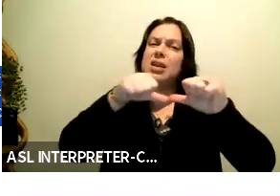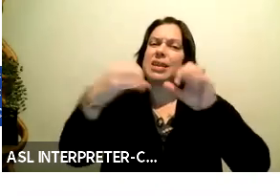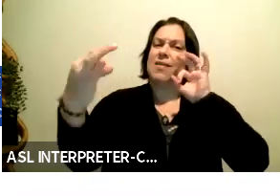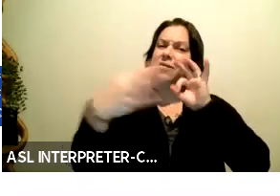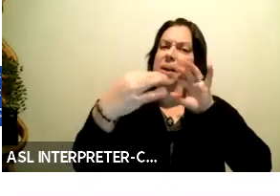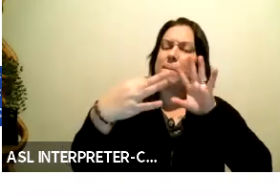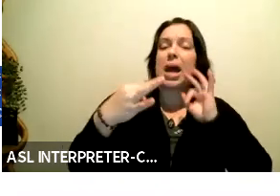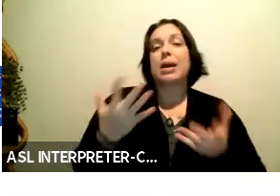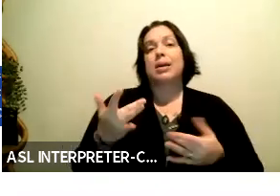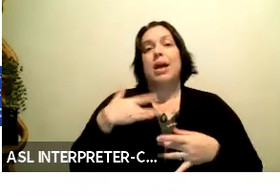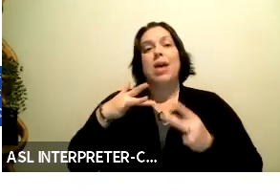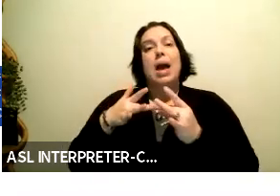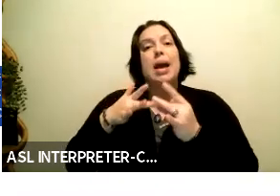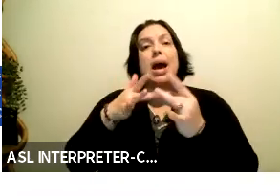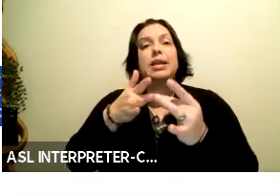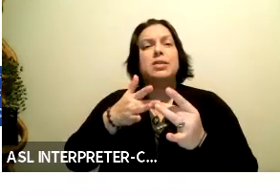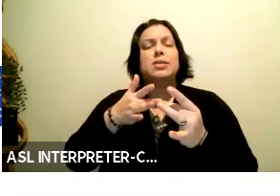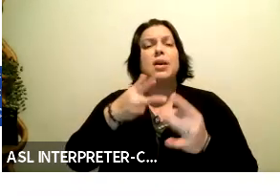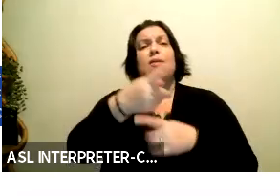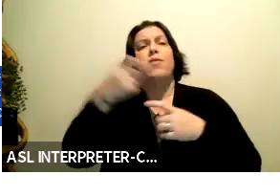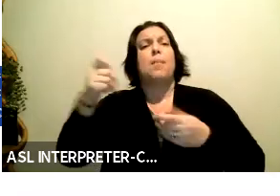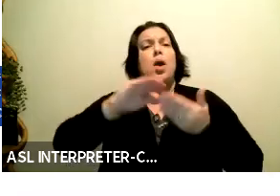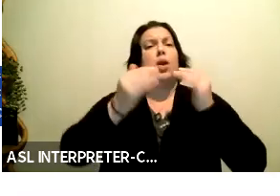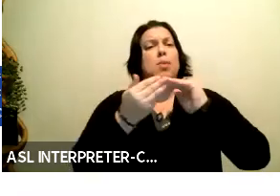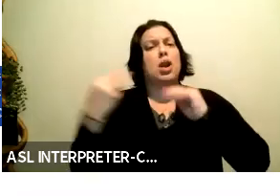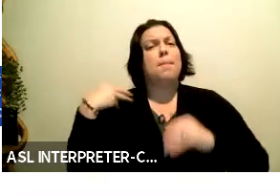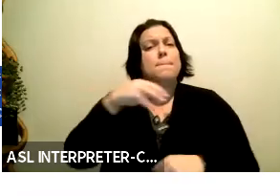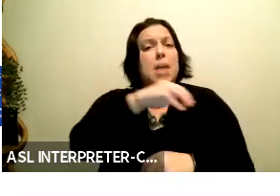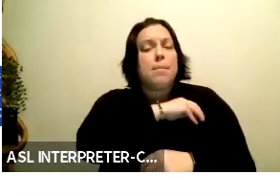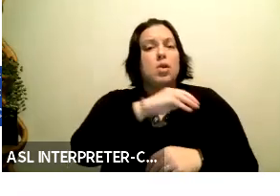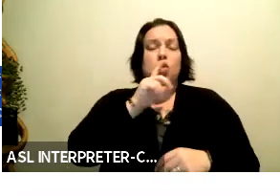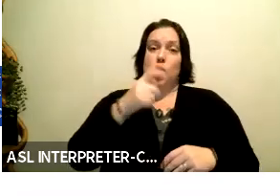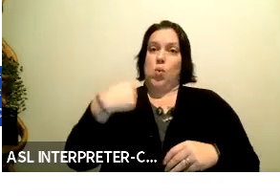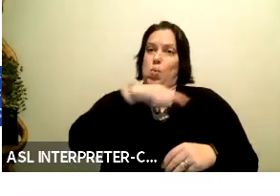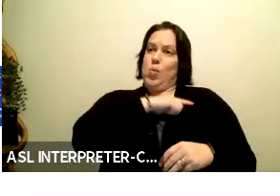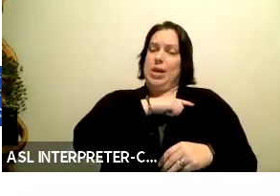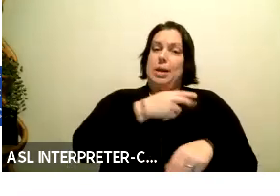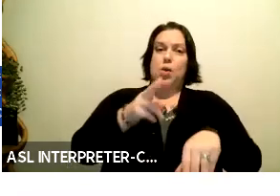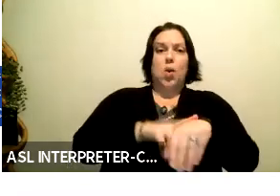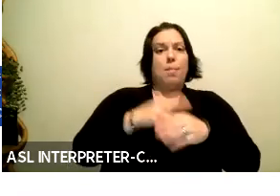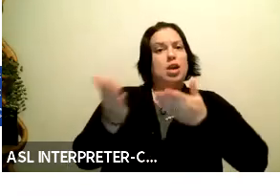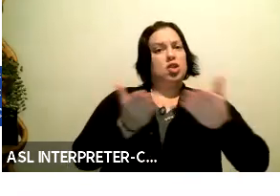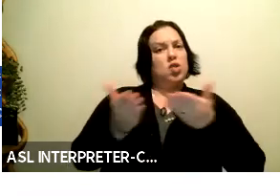community members and organizations who regularly serve people with disabilities and others with